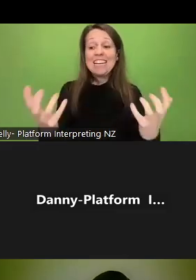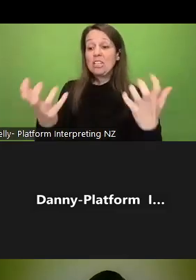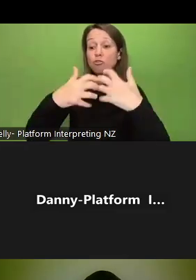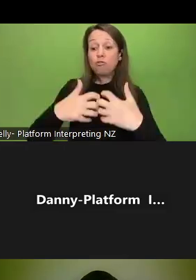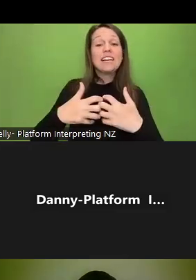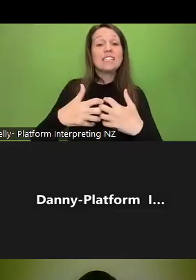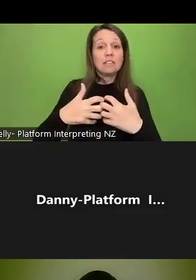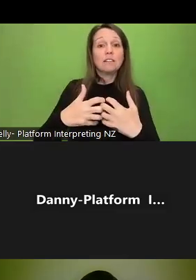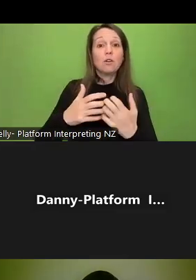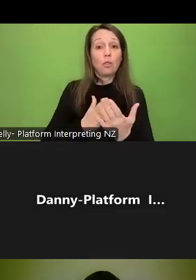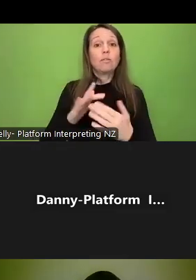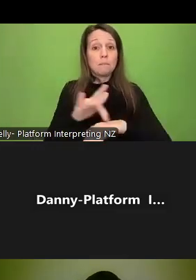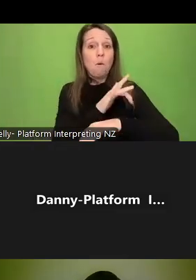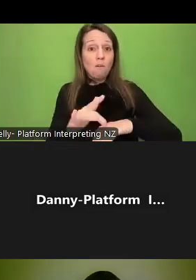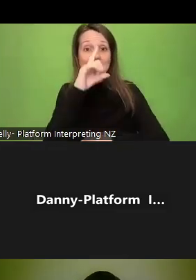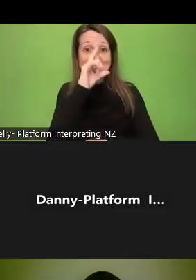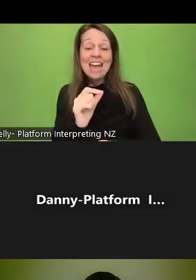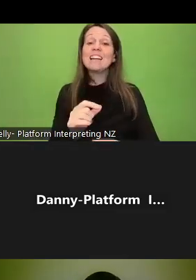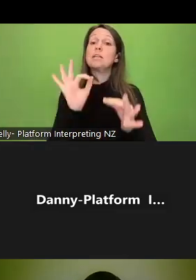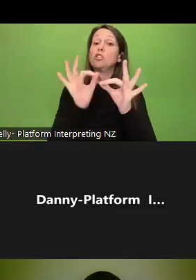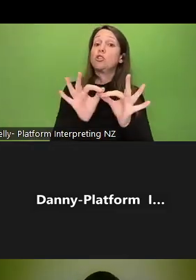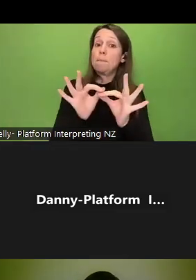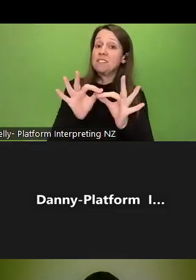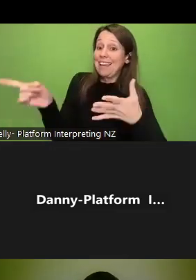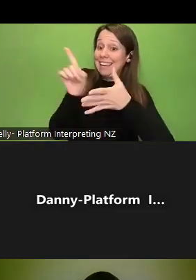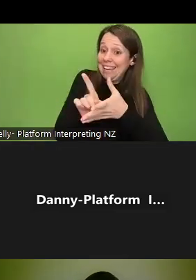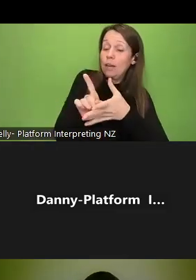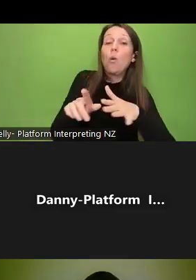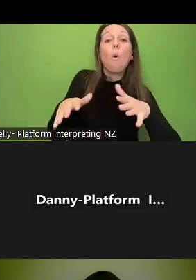in the show, or just through having New Zealand Sign Language on the stage.